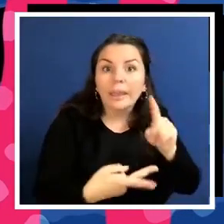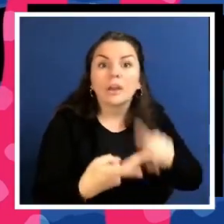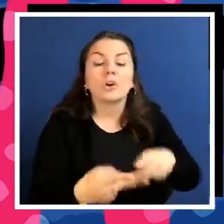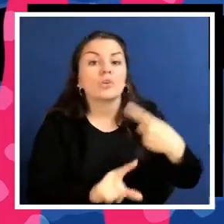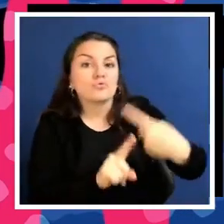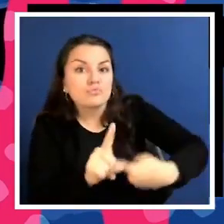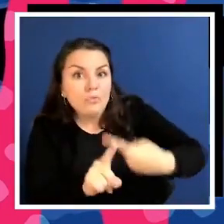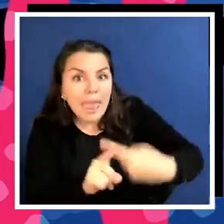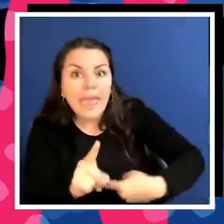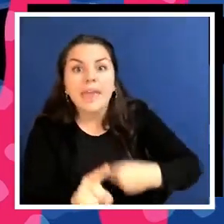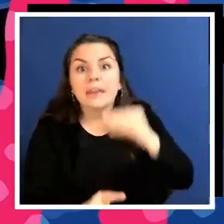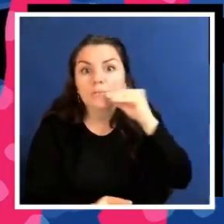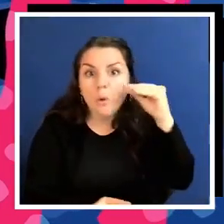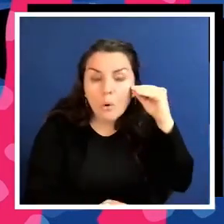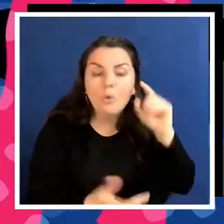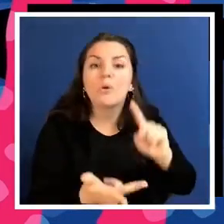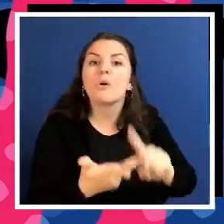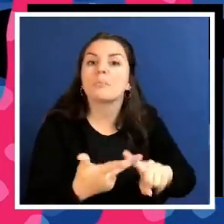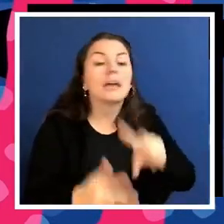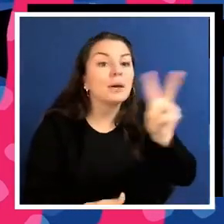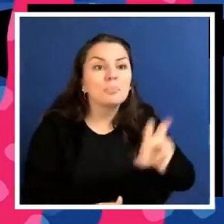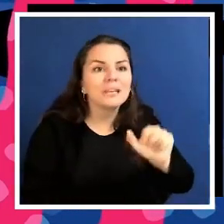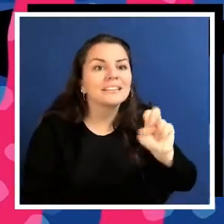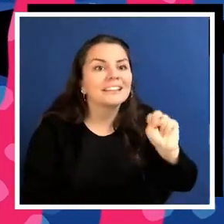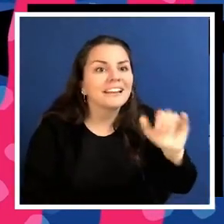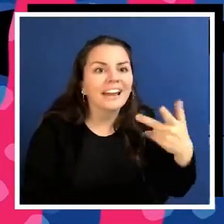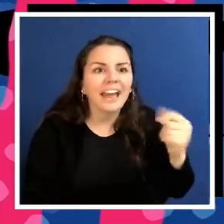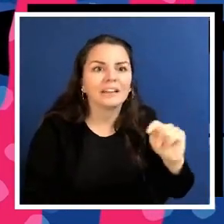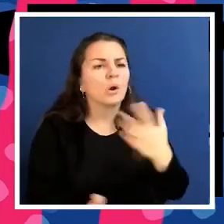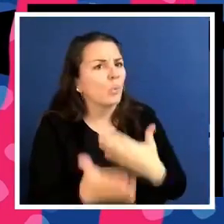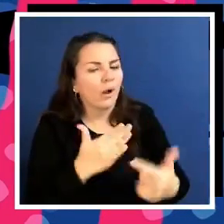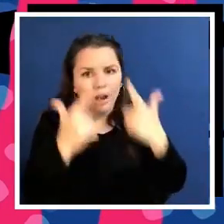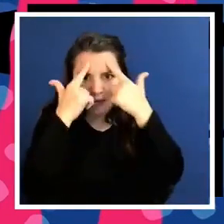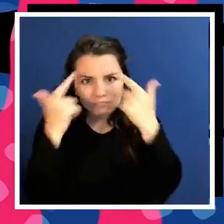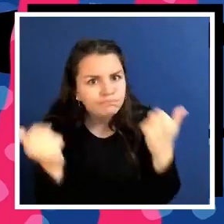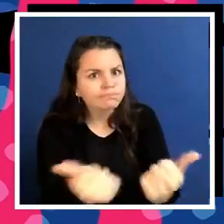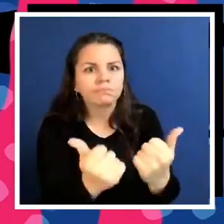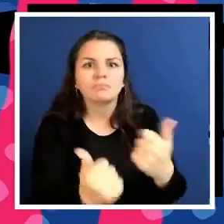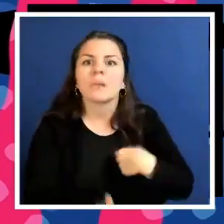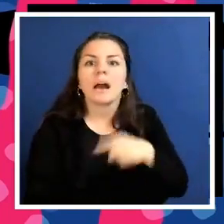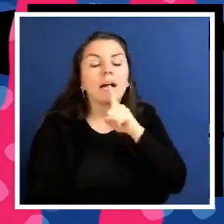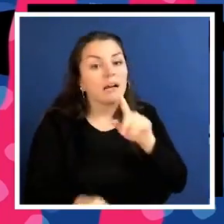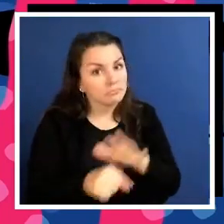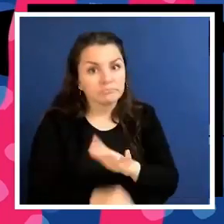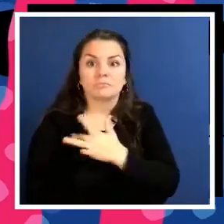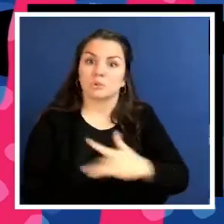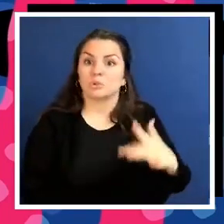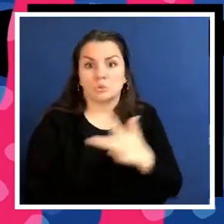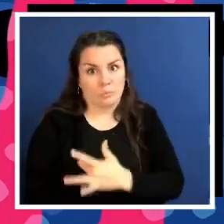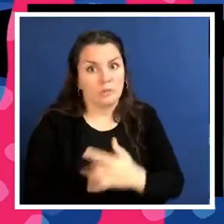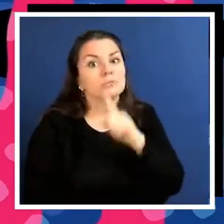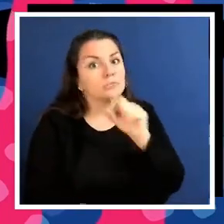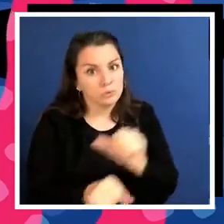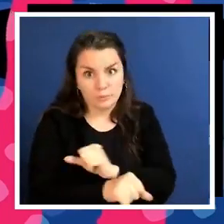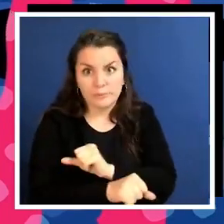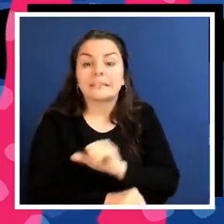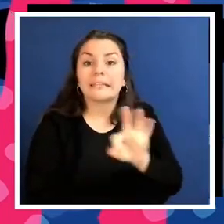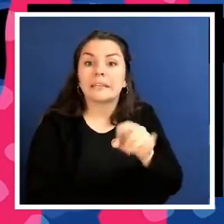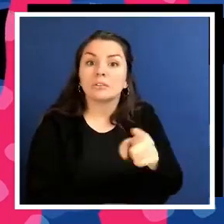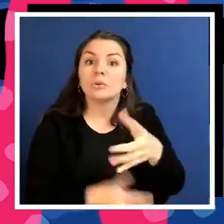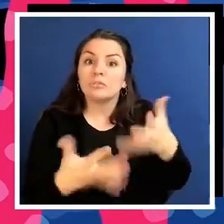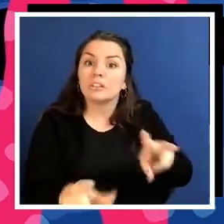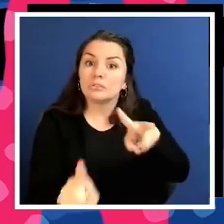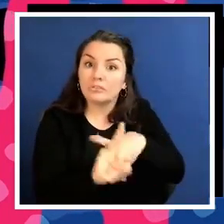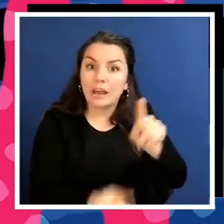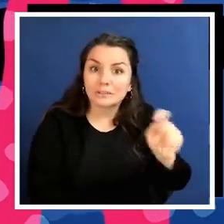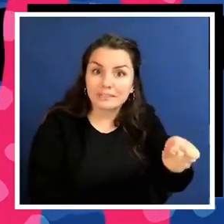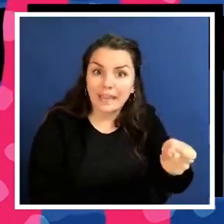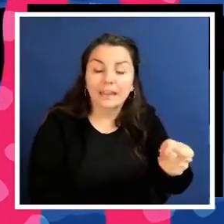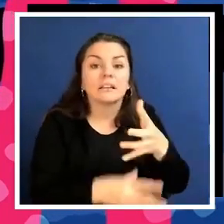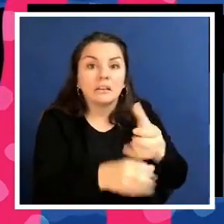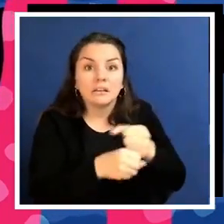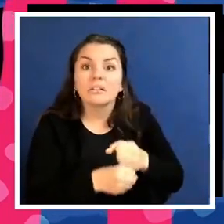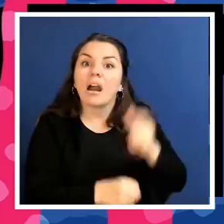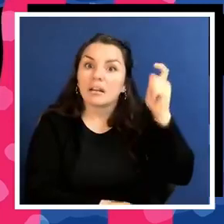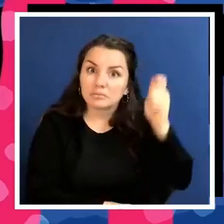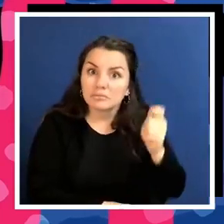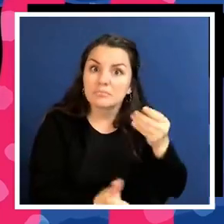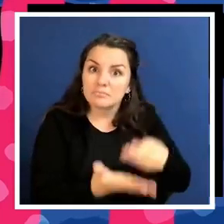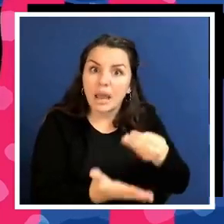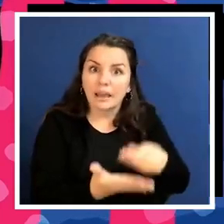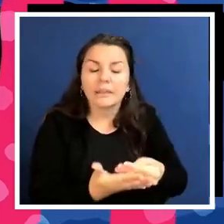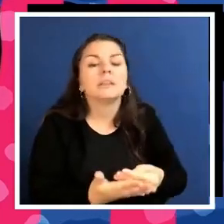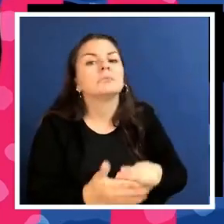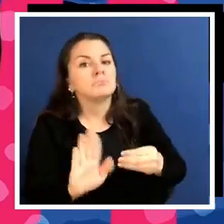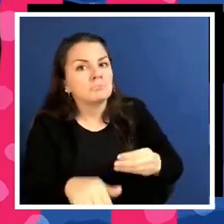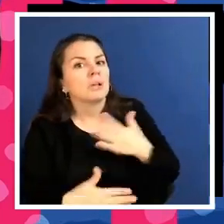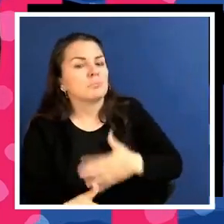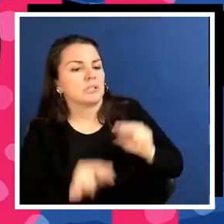CHILDCARE, RENT, COLLEGE